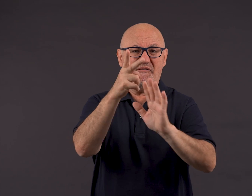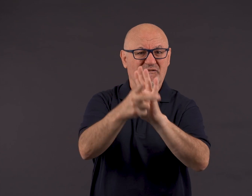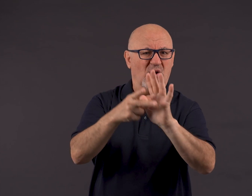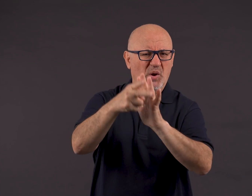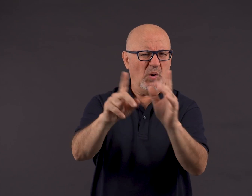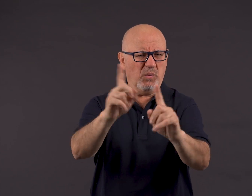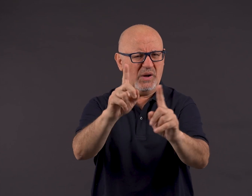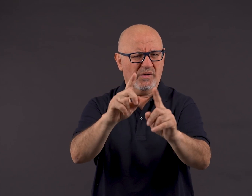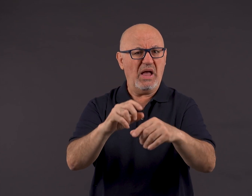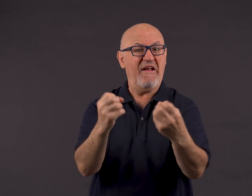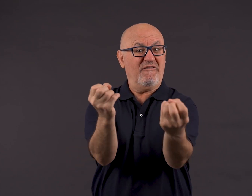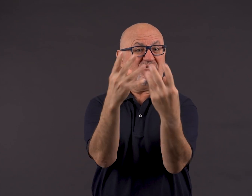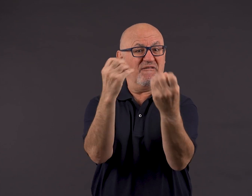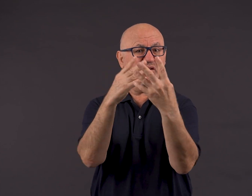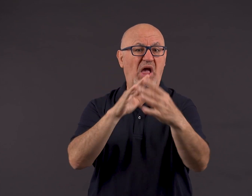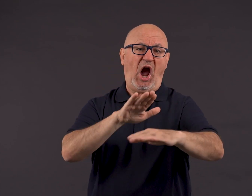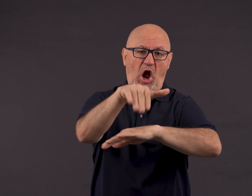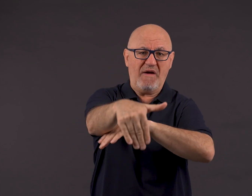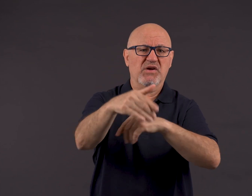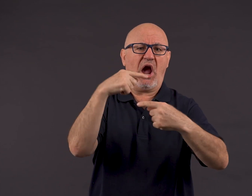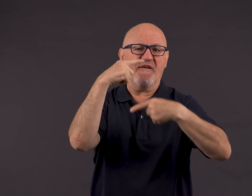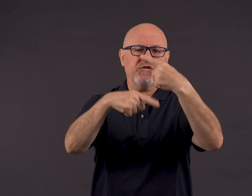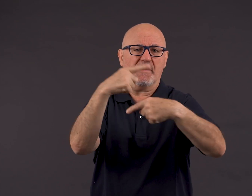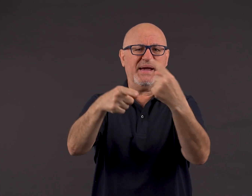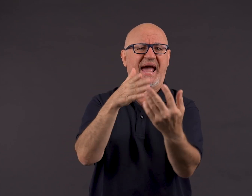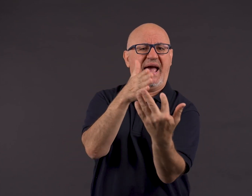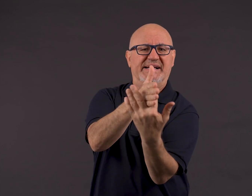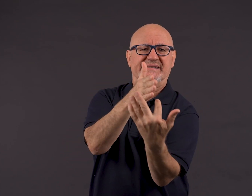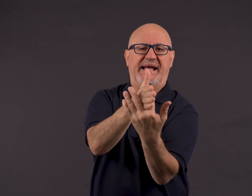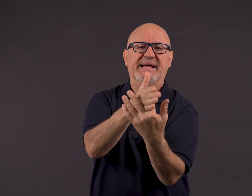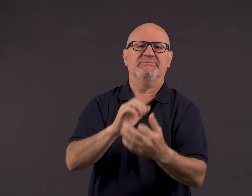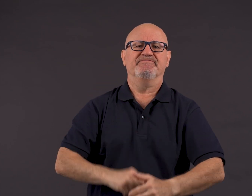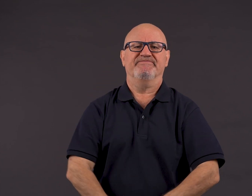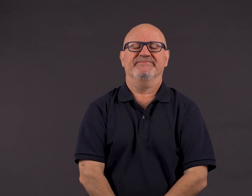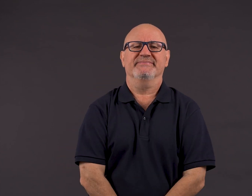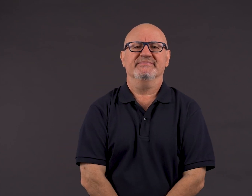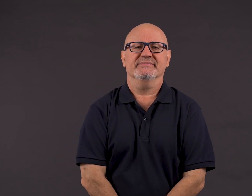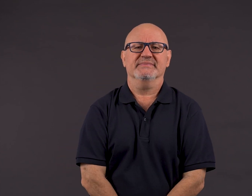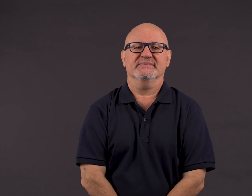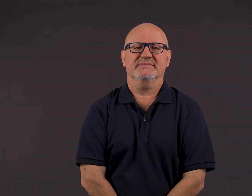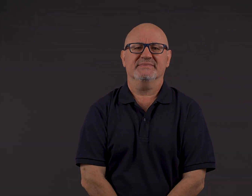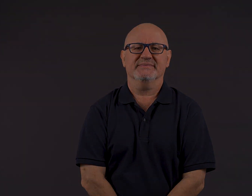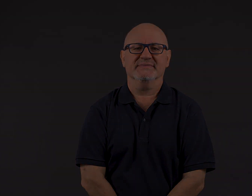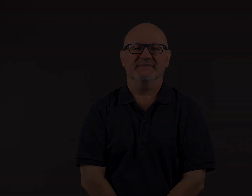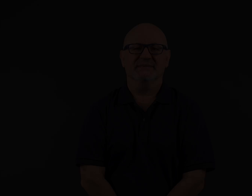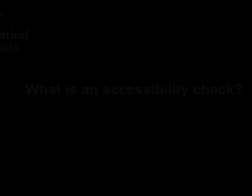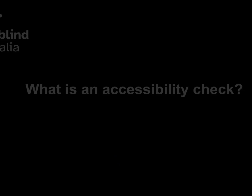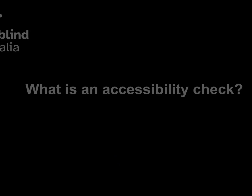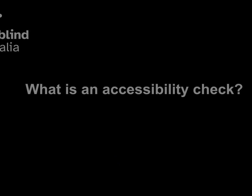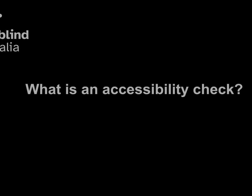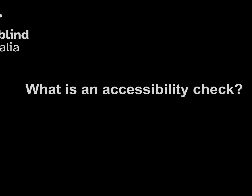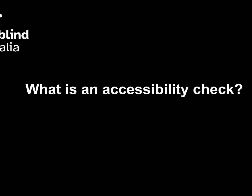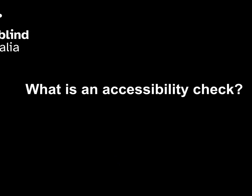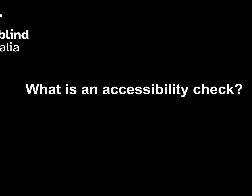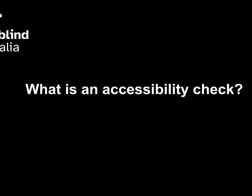dark background this video is about providing feedback regarding information accessibility.